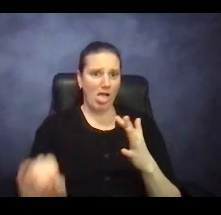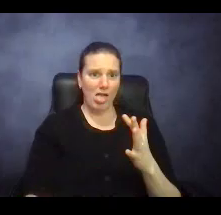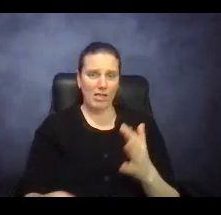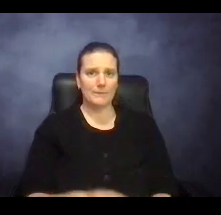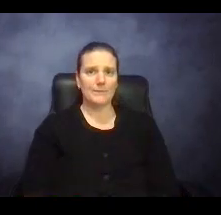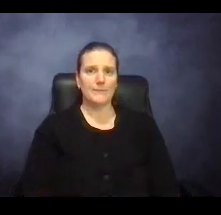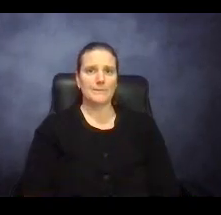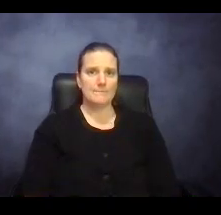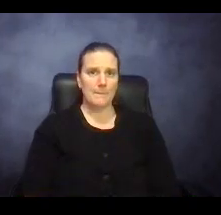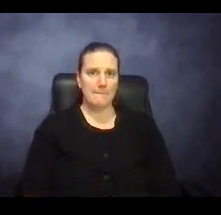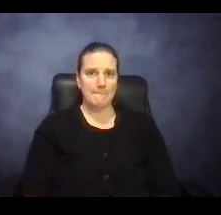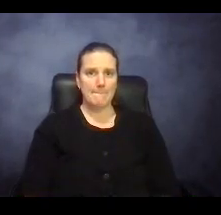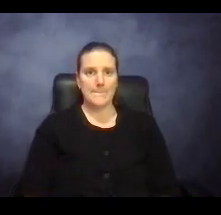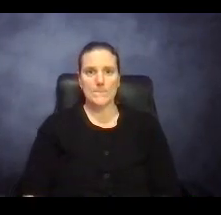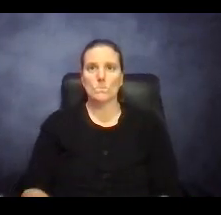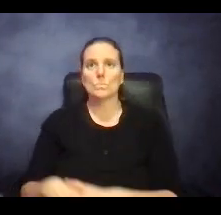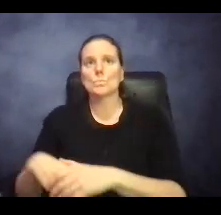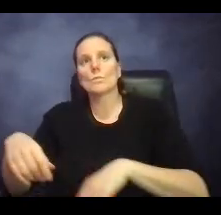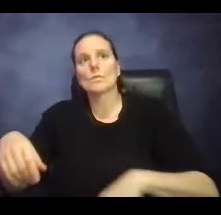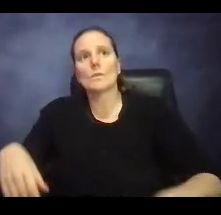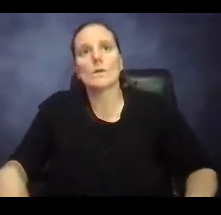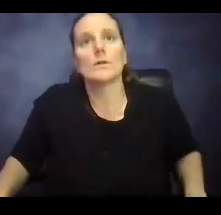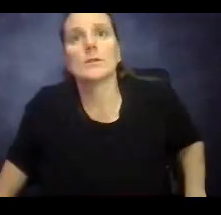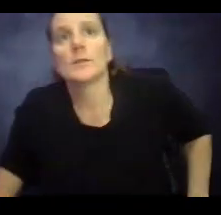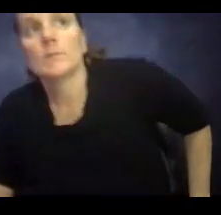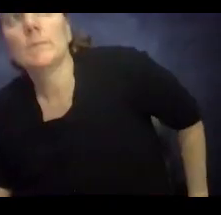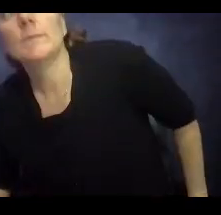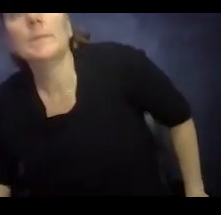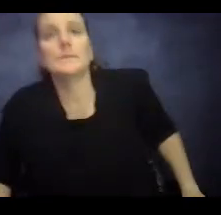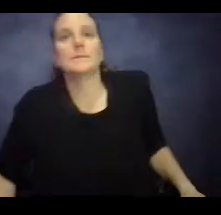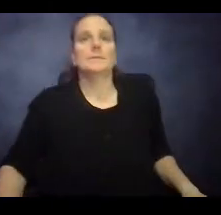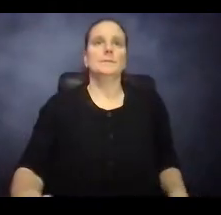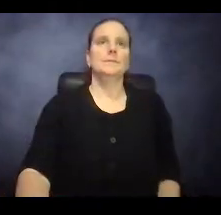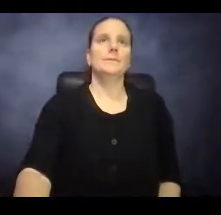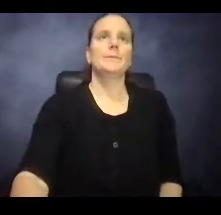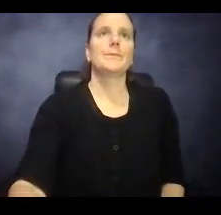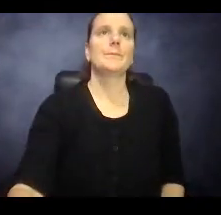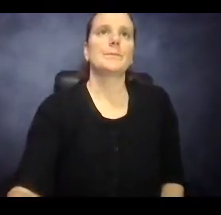I know there's, there's, there's lots of questions and I think that you've answered a few of them,